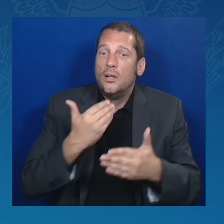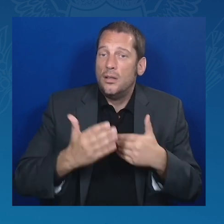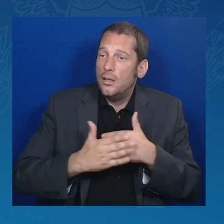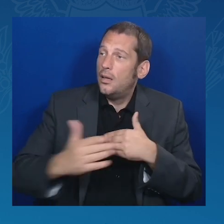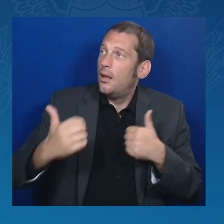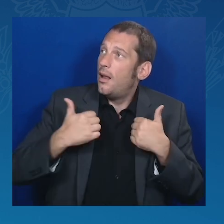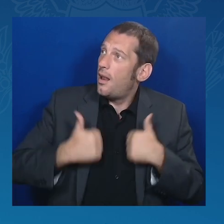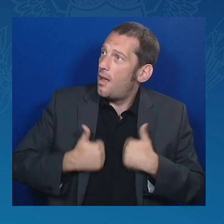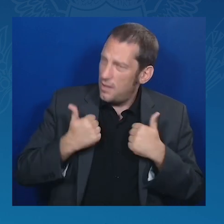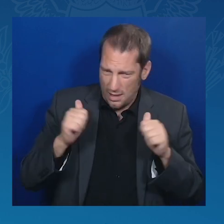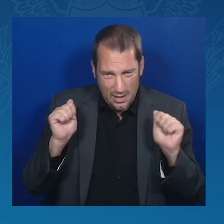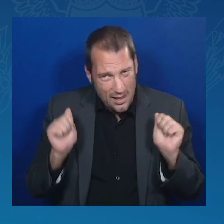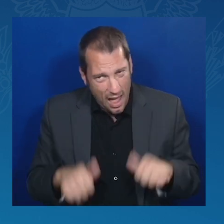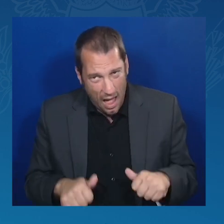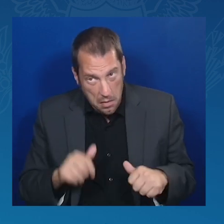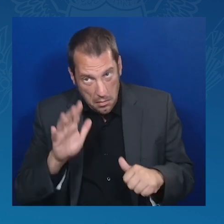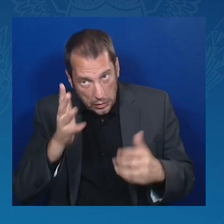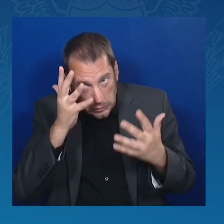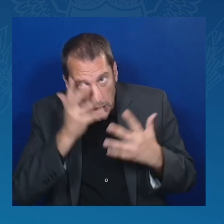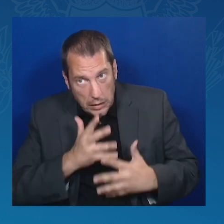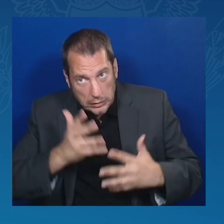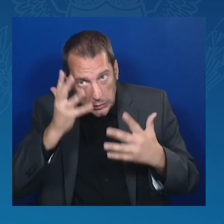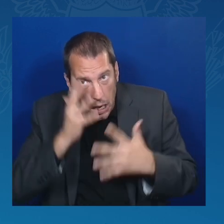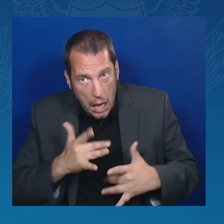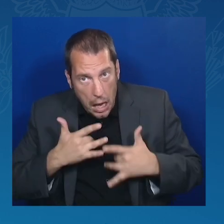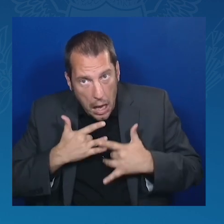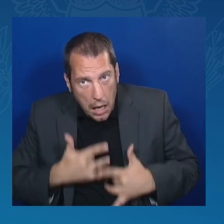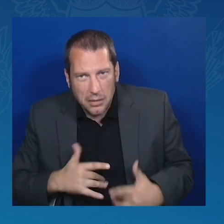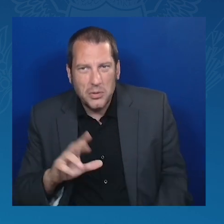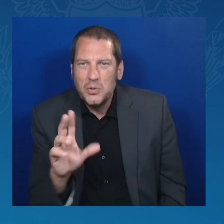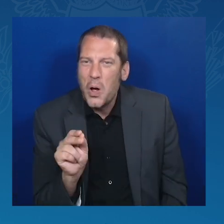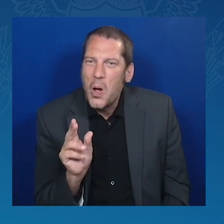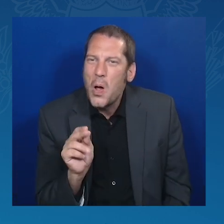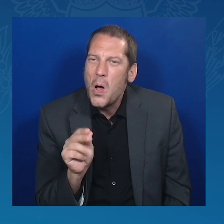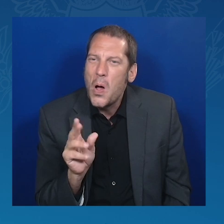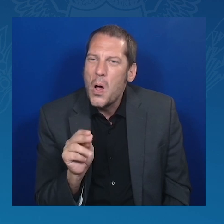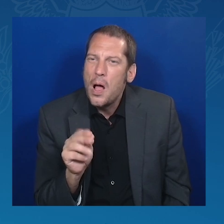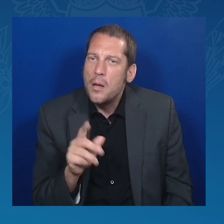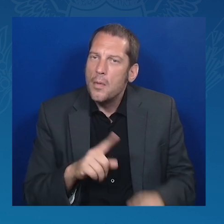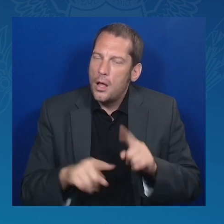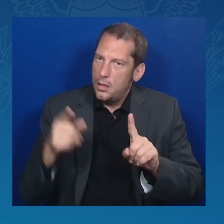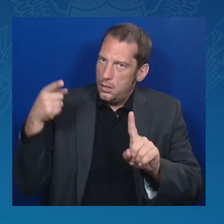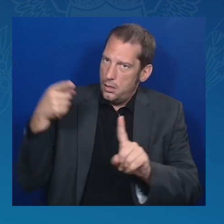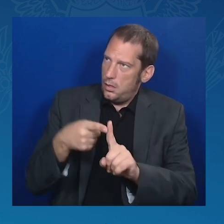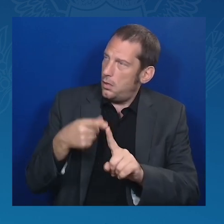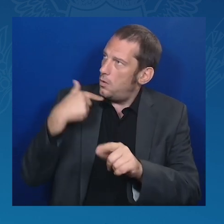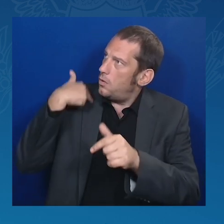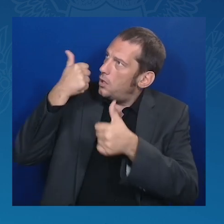Just being at your clinic was so incredible and so beautiful, and something that I actually wished for myself.